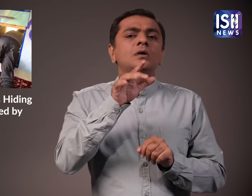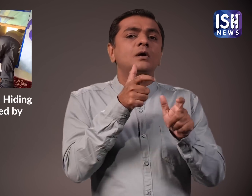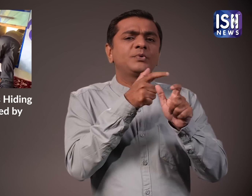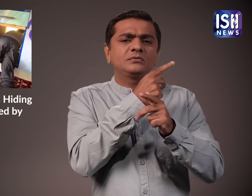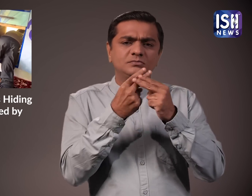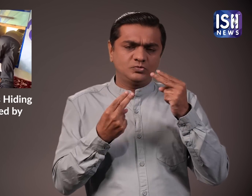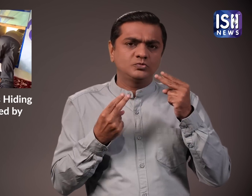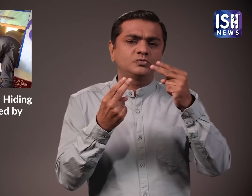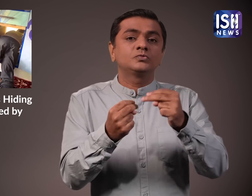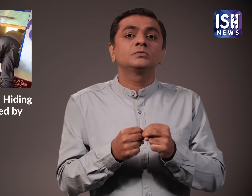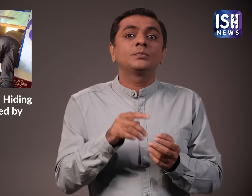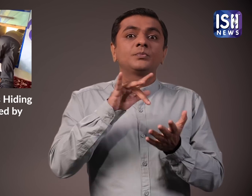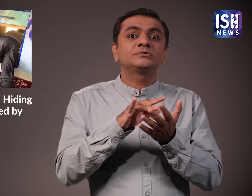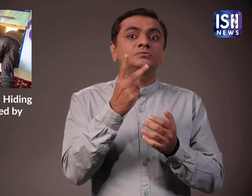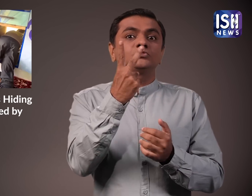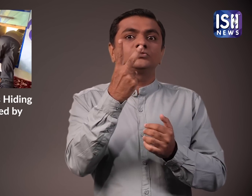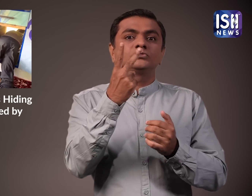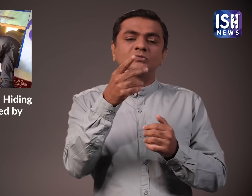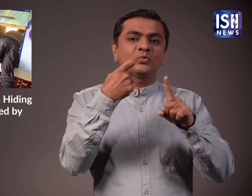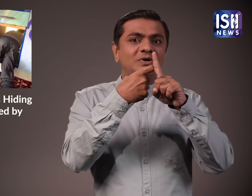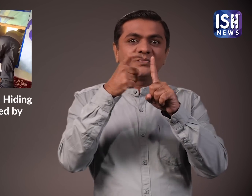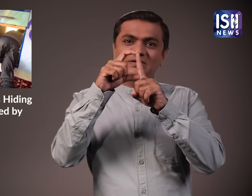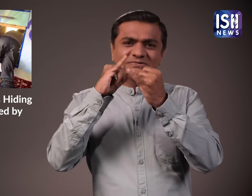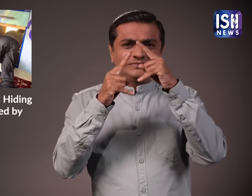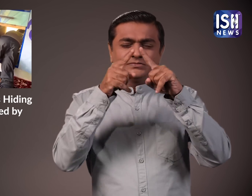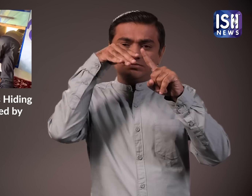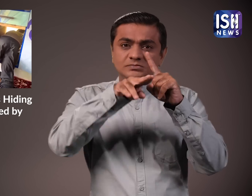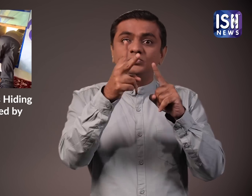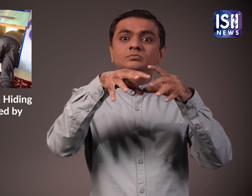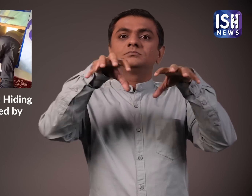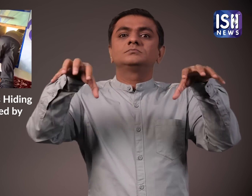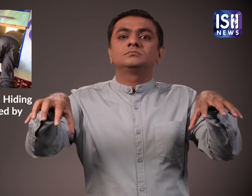According to the army reports, terrorists were hiding in 2 places of Kulgam district.